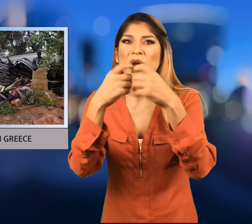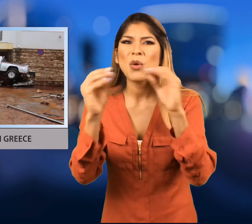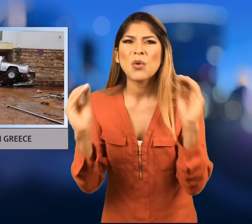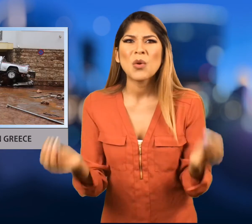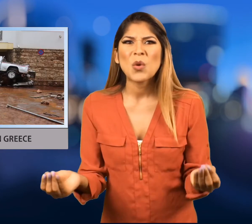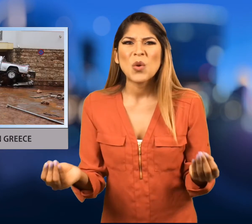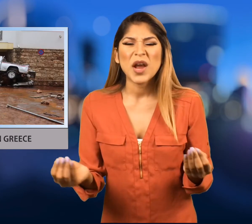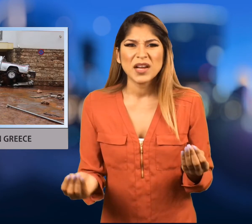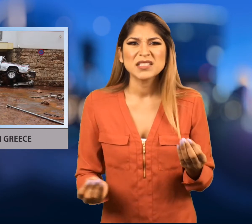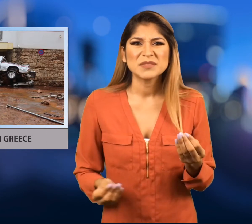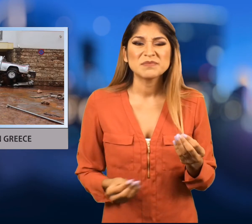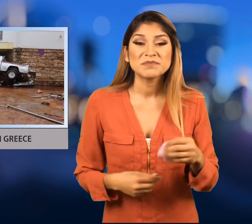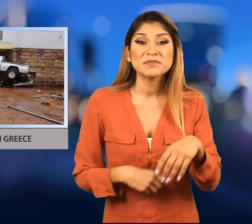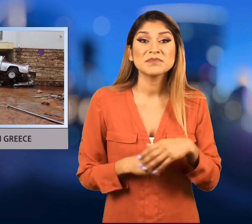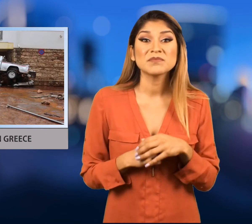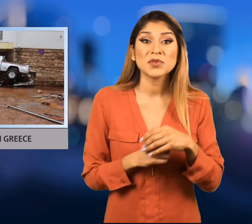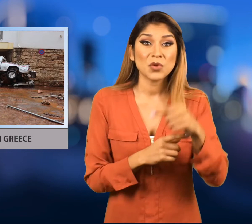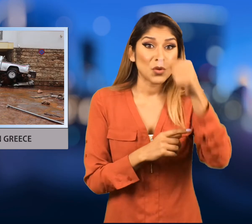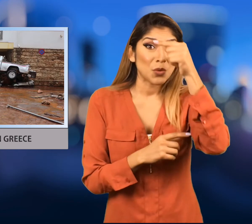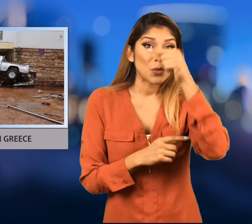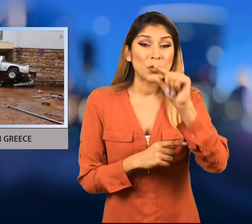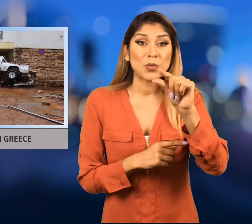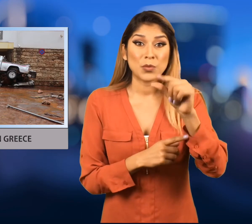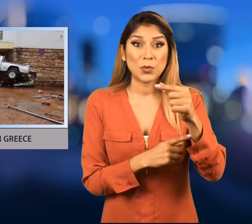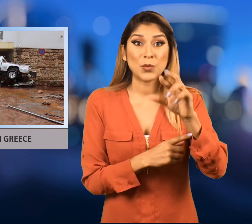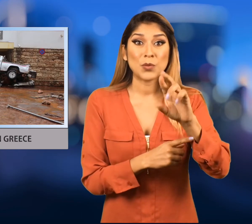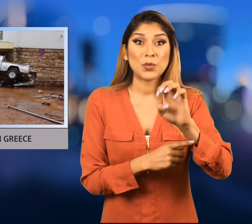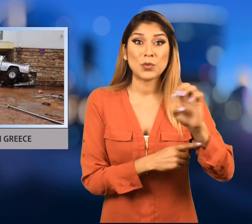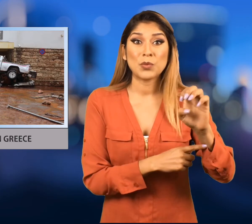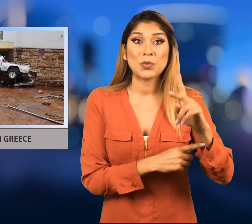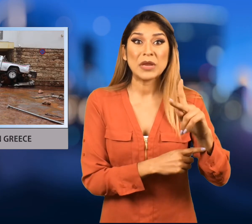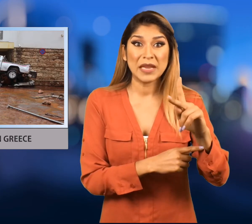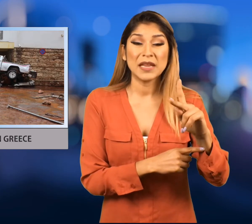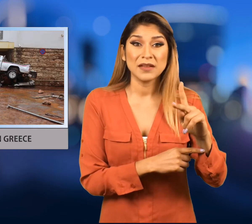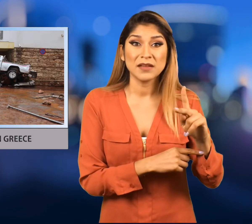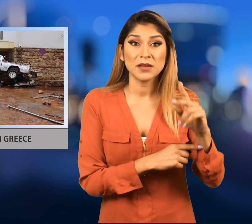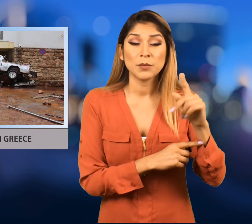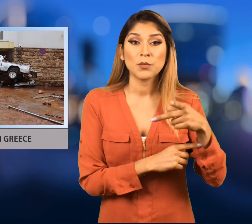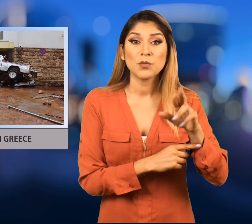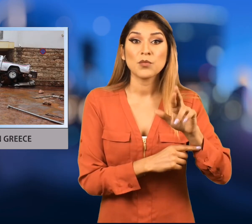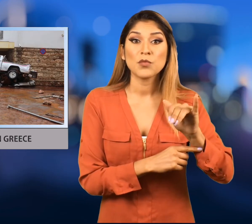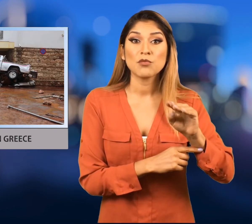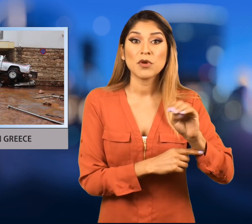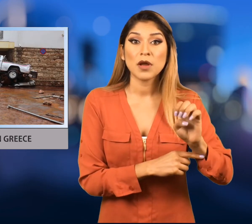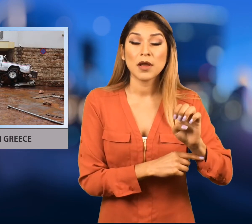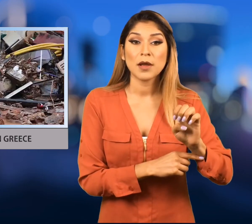their homes without power. The Greek prime minister has